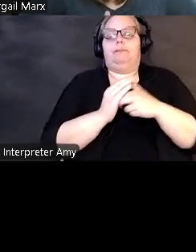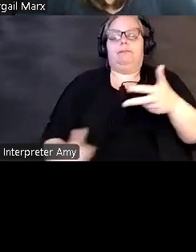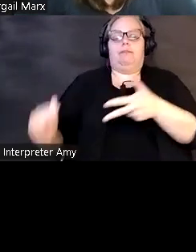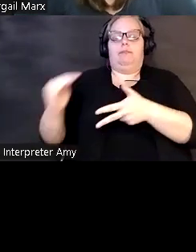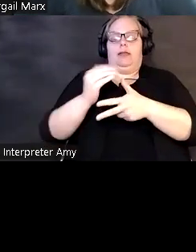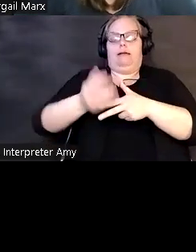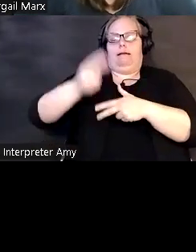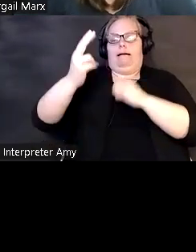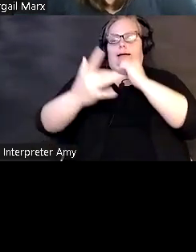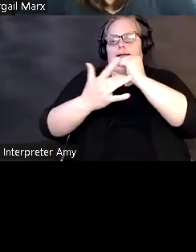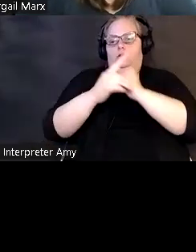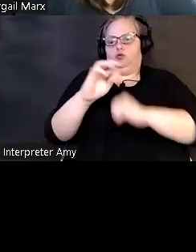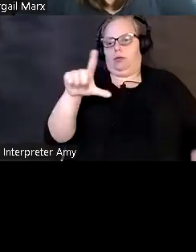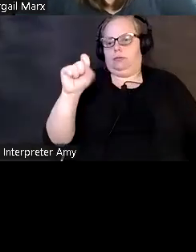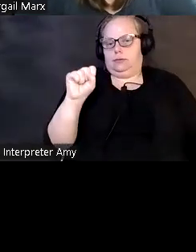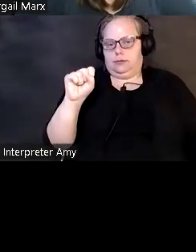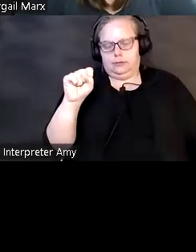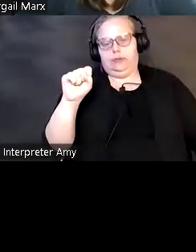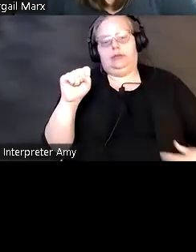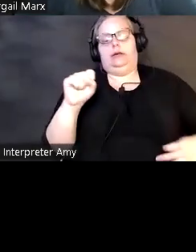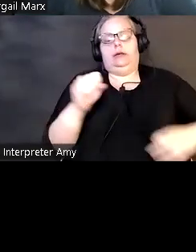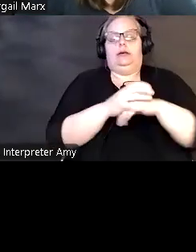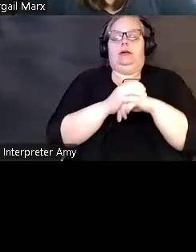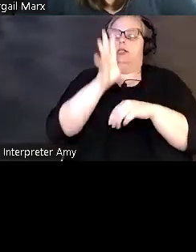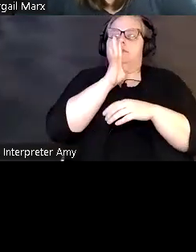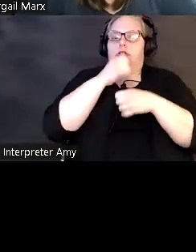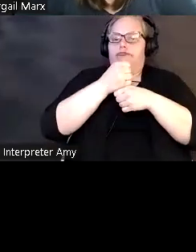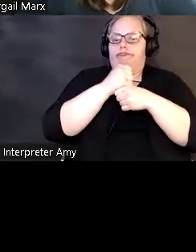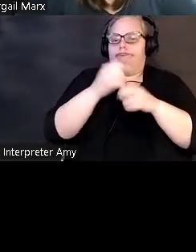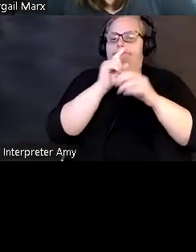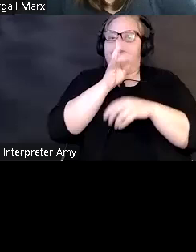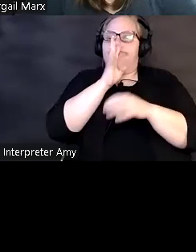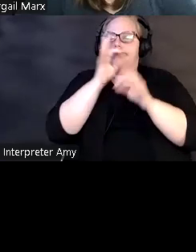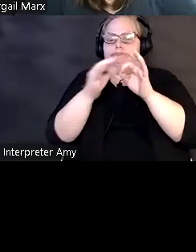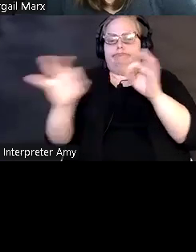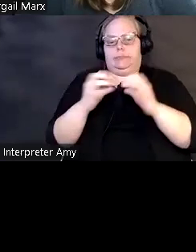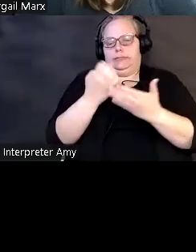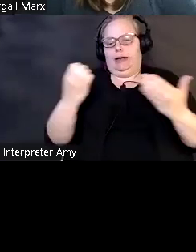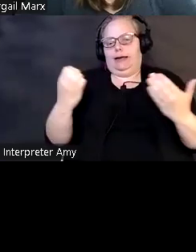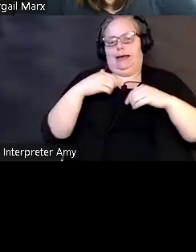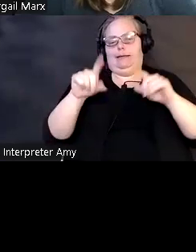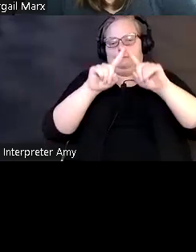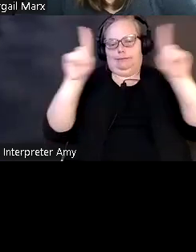So these speech-generating devices typically have dynamic screens, so I've got a variety of images